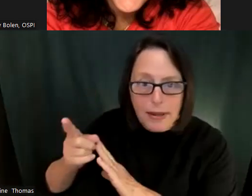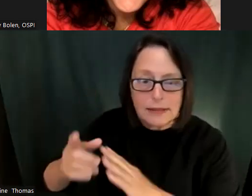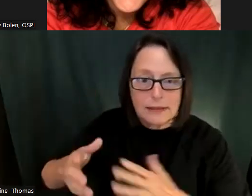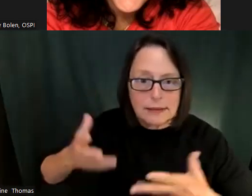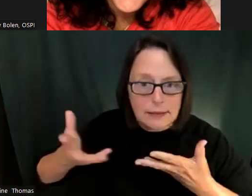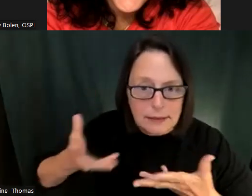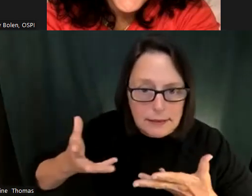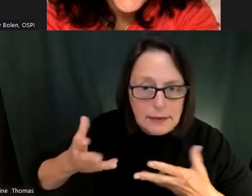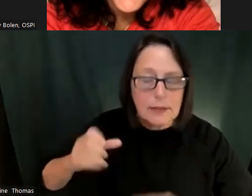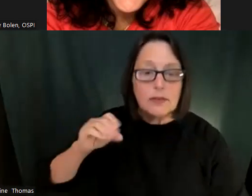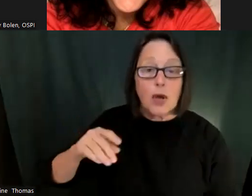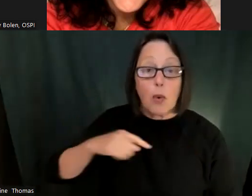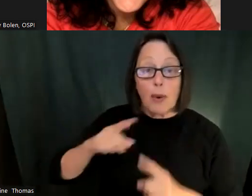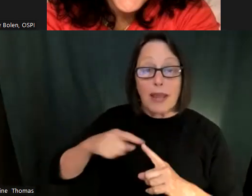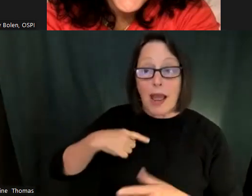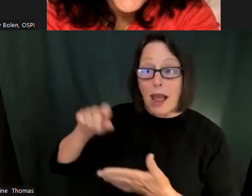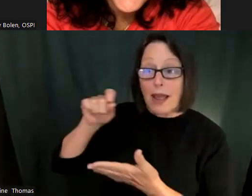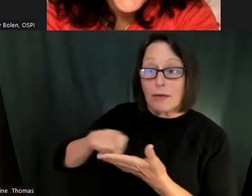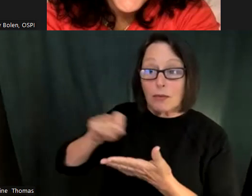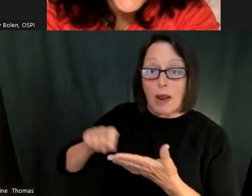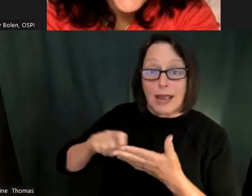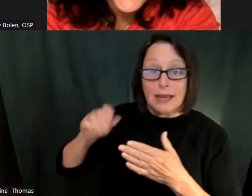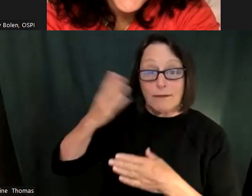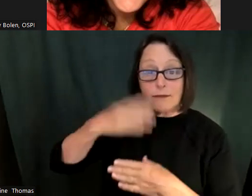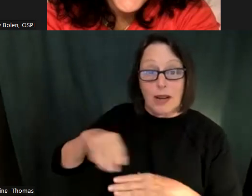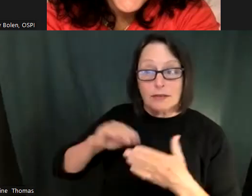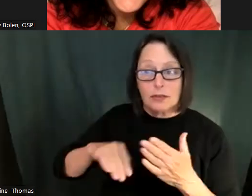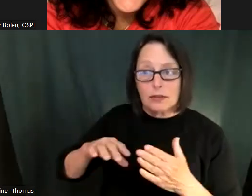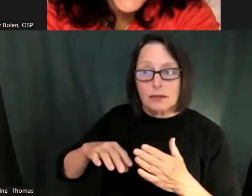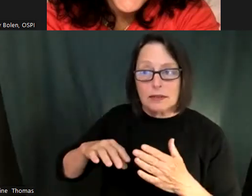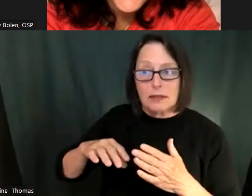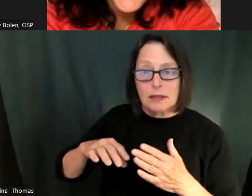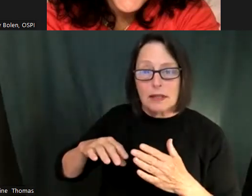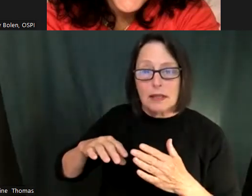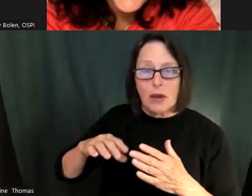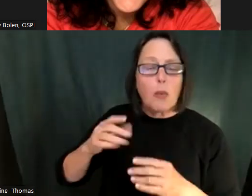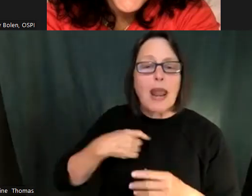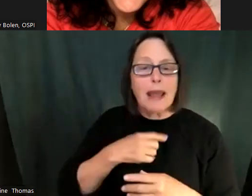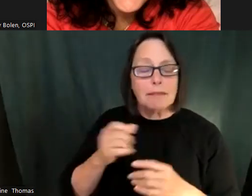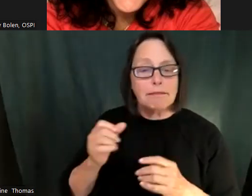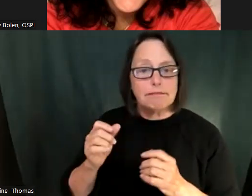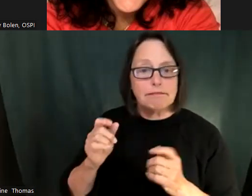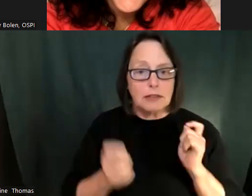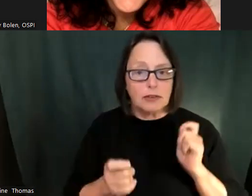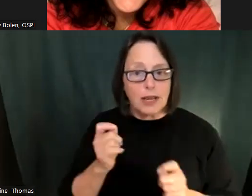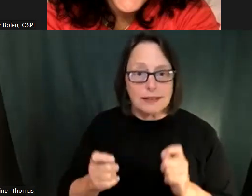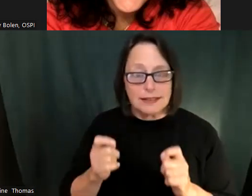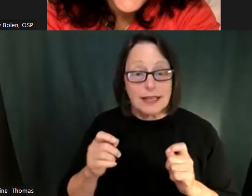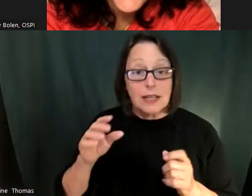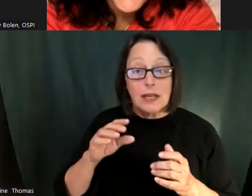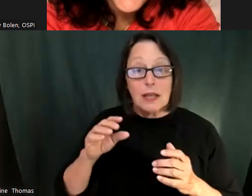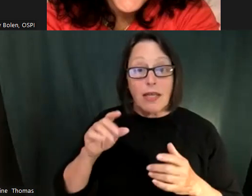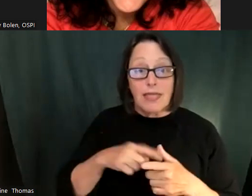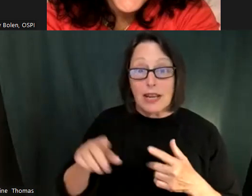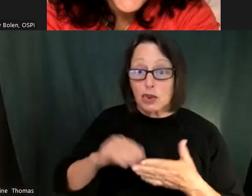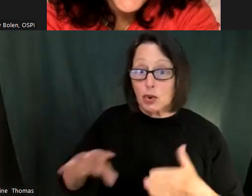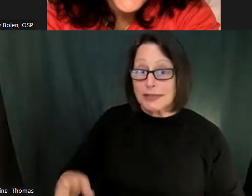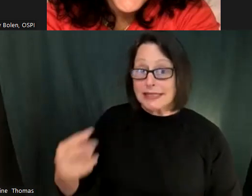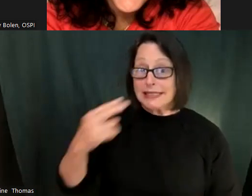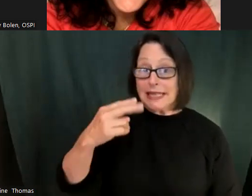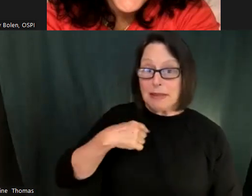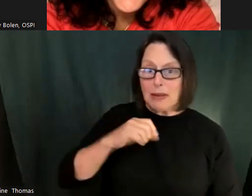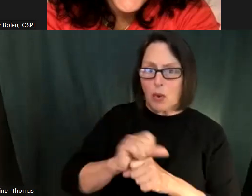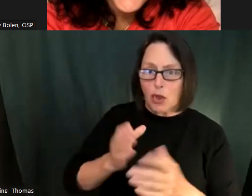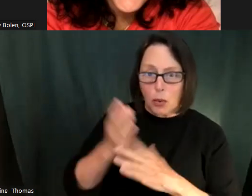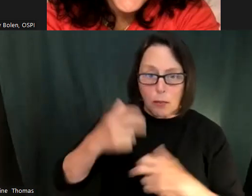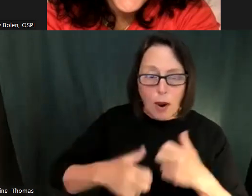And, and writing and sketching and computing and dissecting and analyzing and questioning in front and with students doing that vulnerable work of learning in the moment.